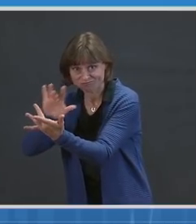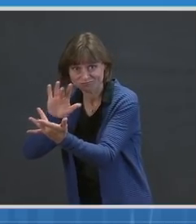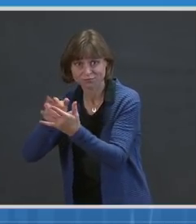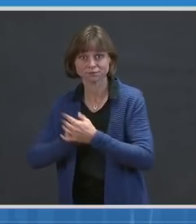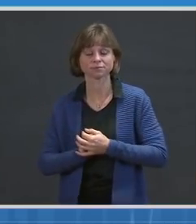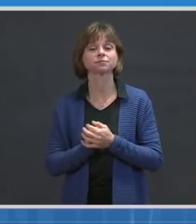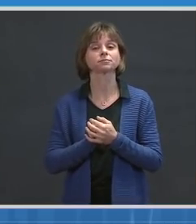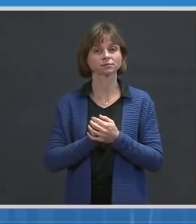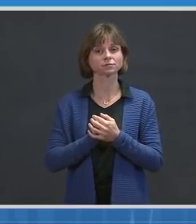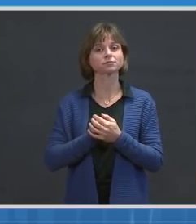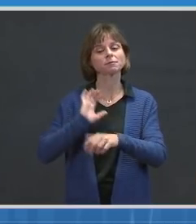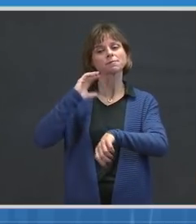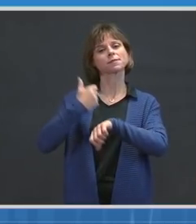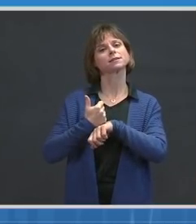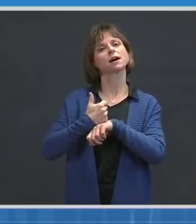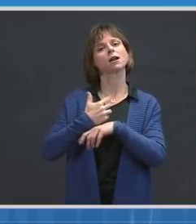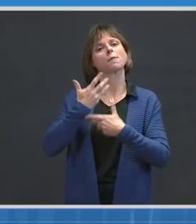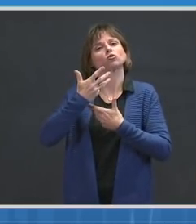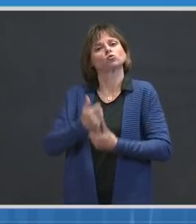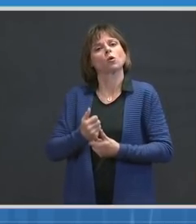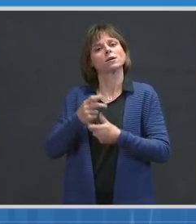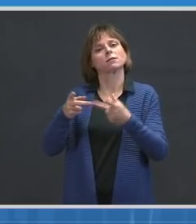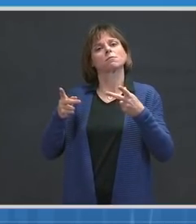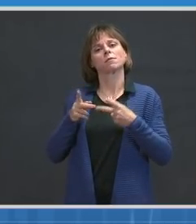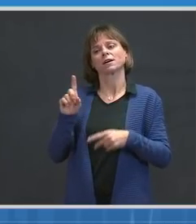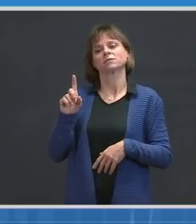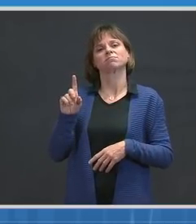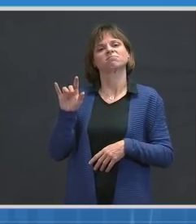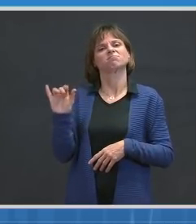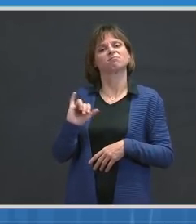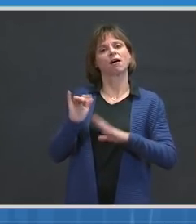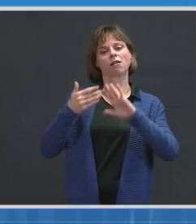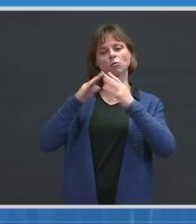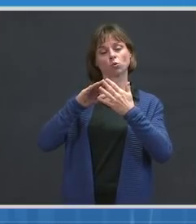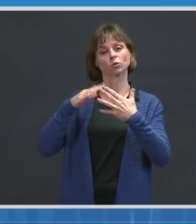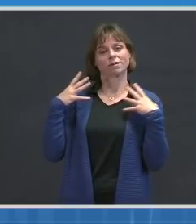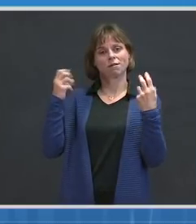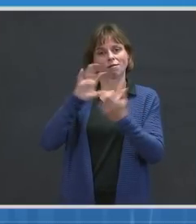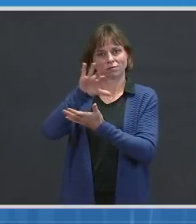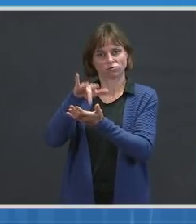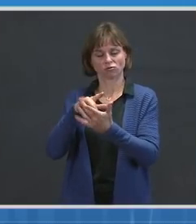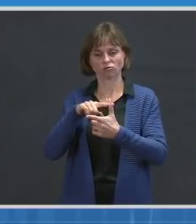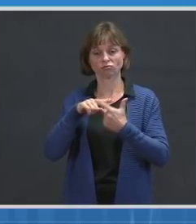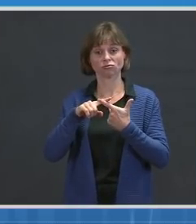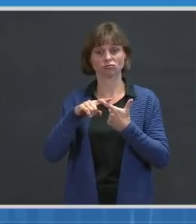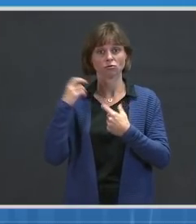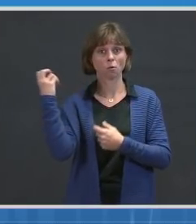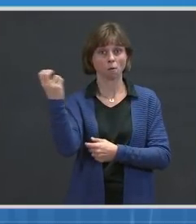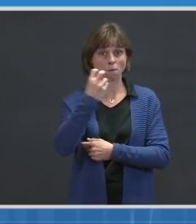like community health centers; deploying mobile units; and improving data collection